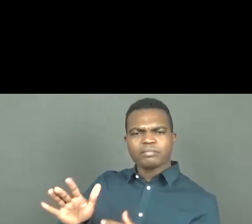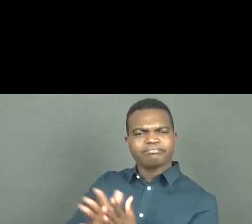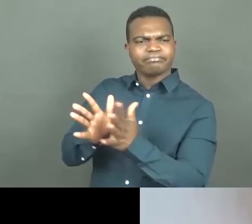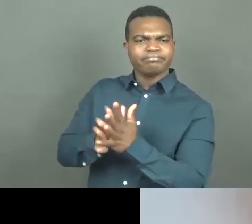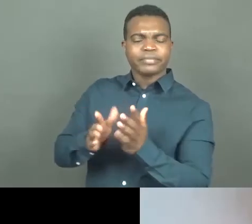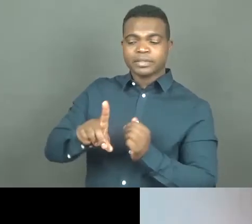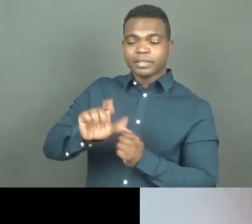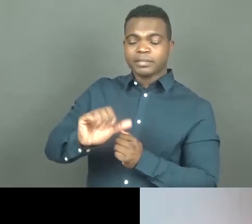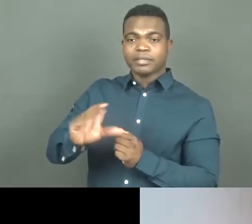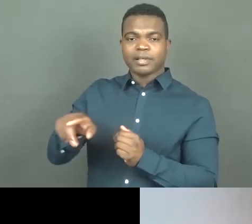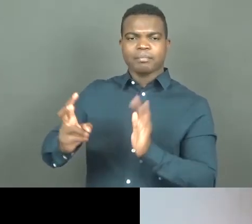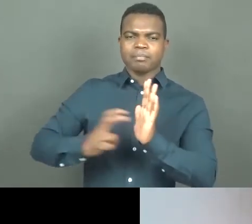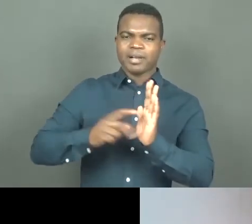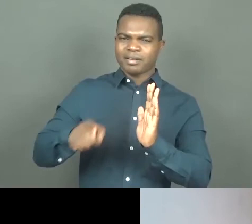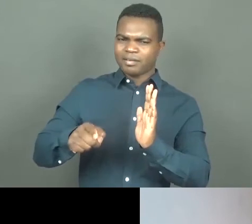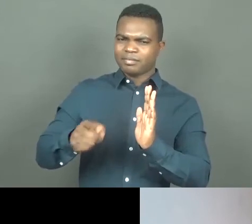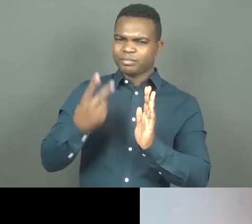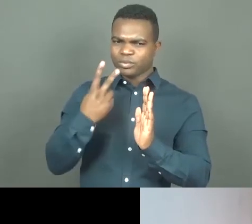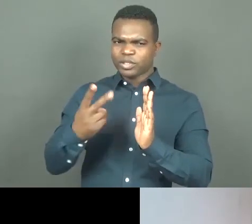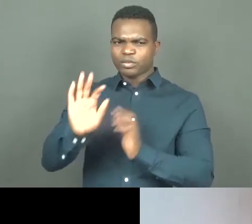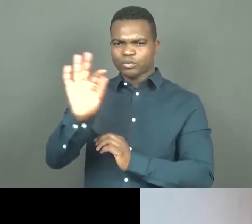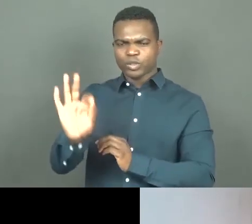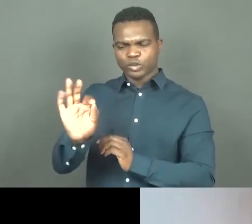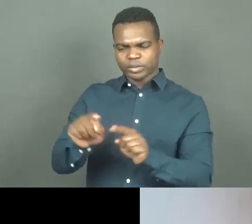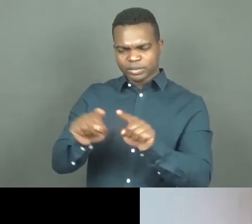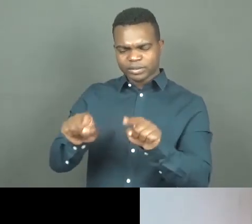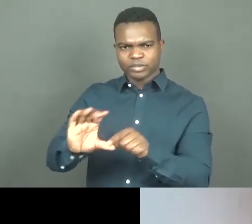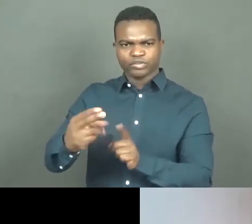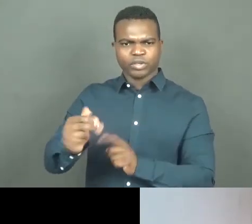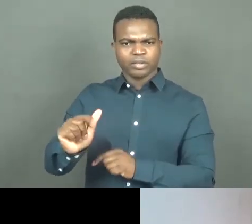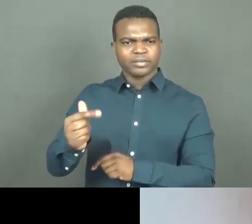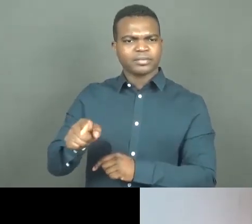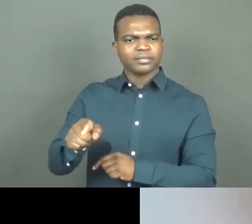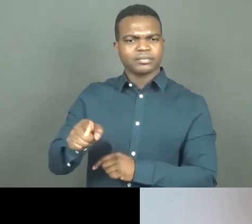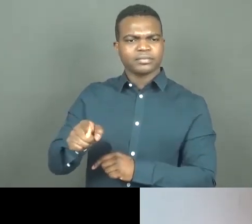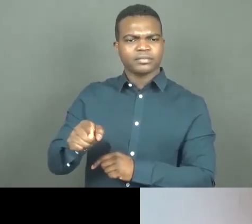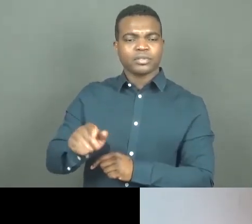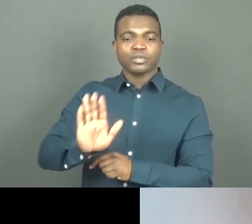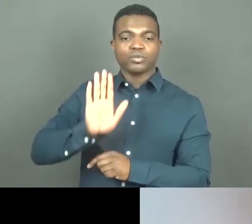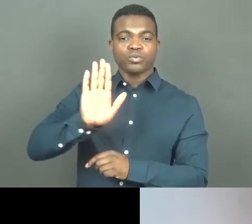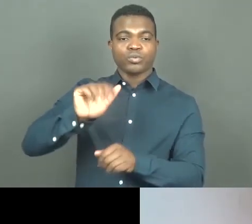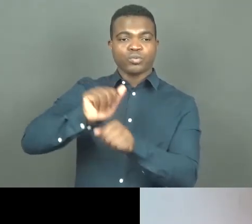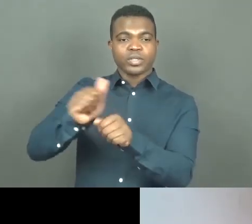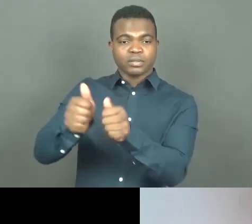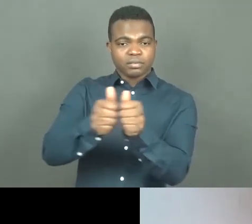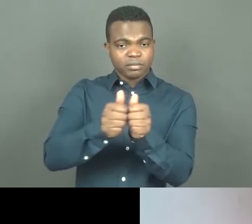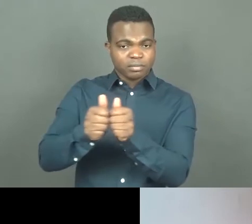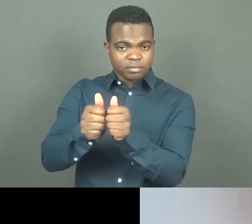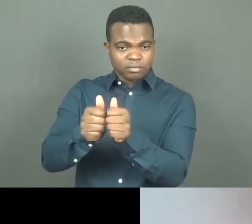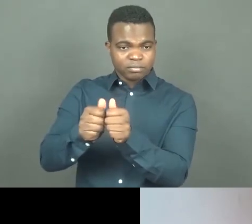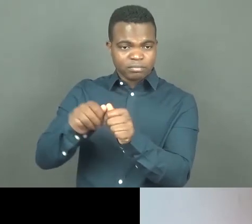and the reporting of the codes associated with the Marker without going too technical.